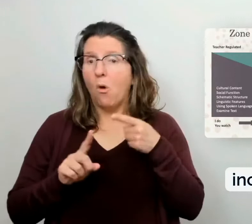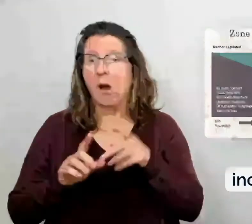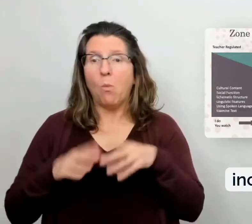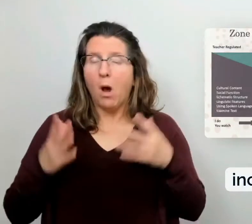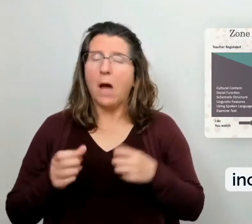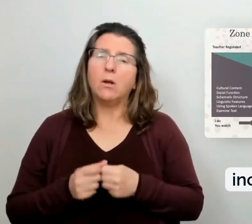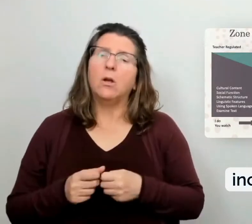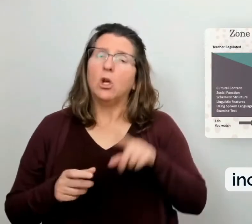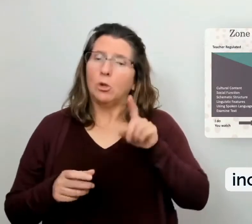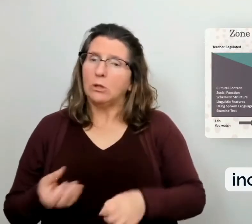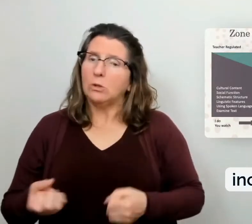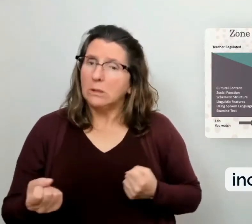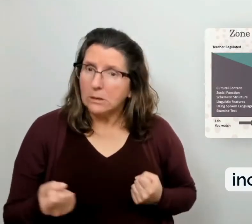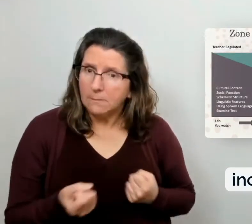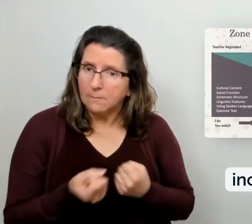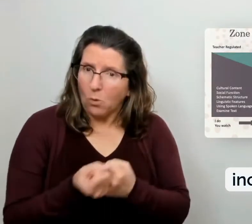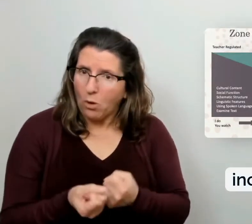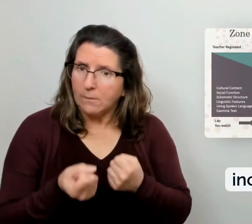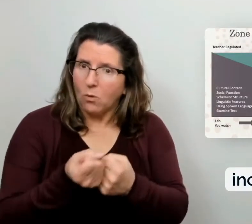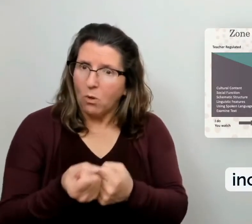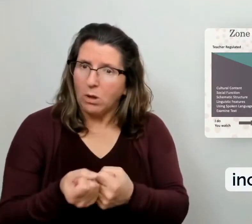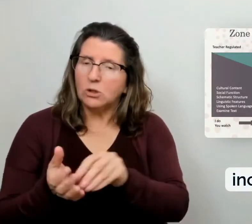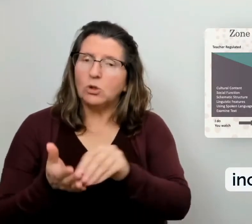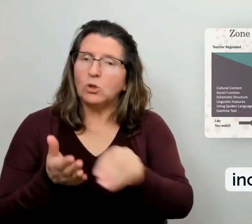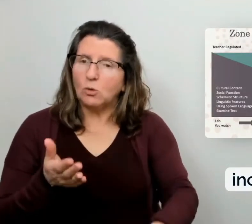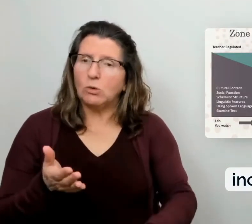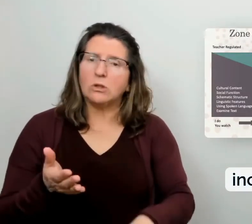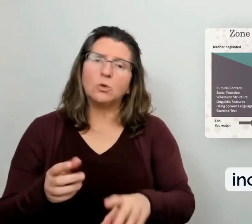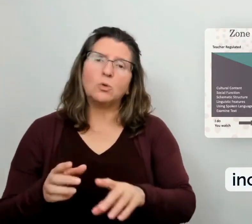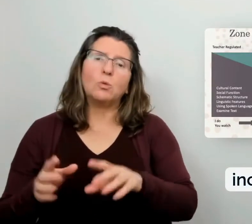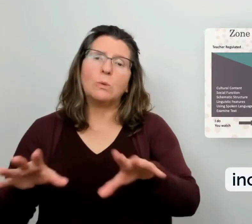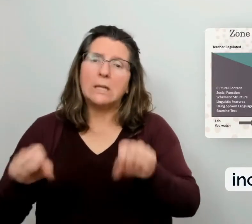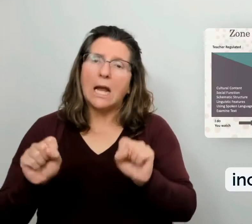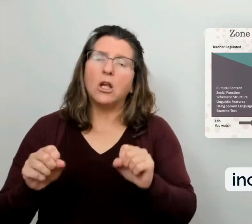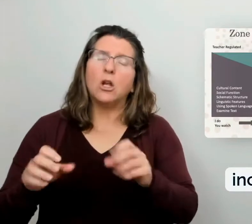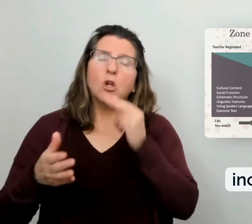Using the note-taking task as an example, scaffolding could look like this . . .